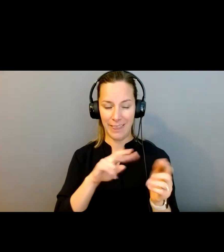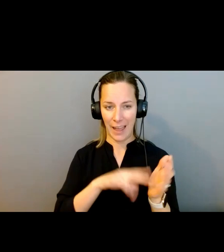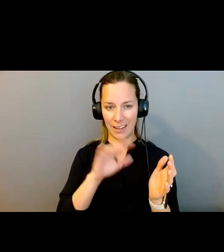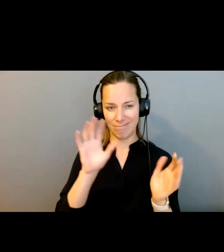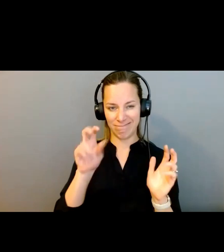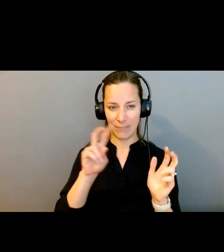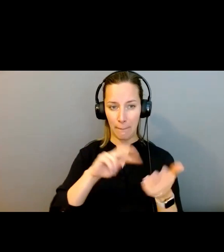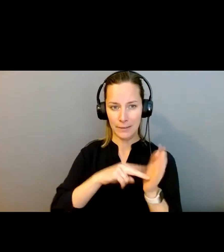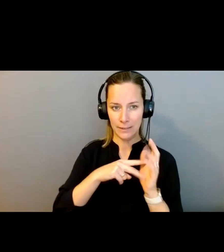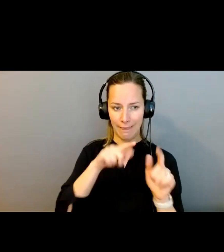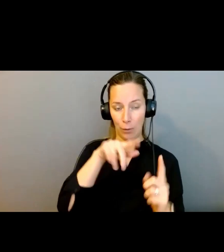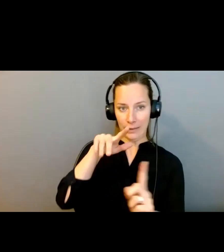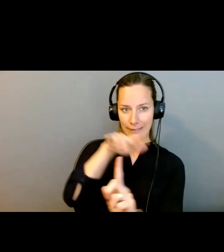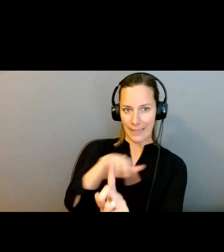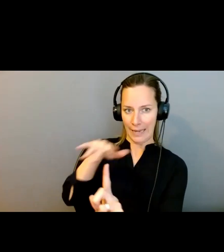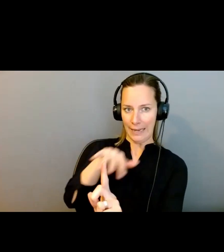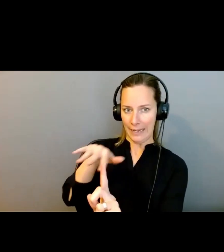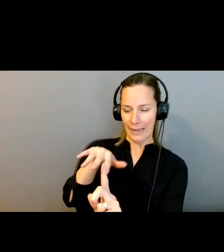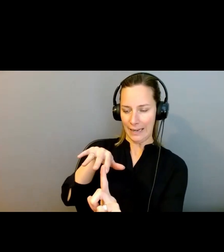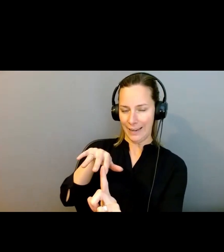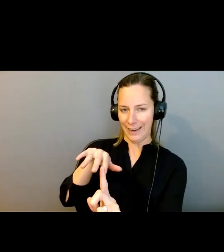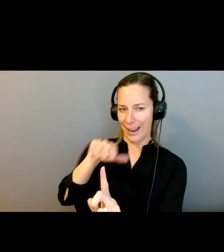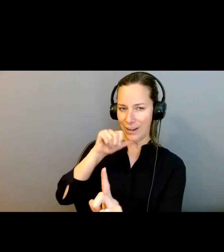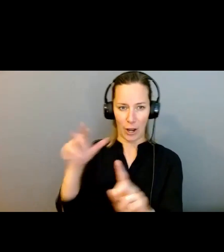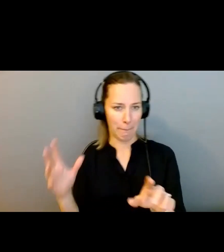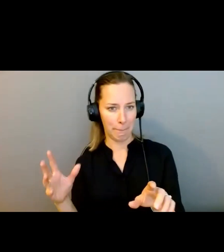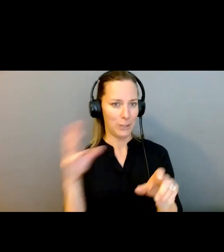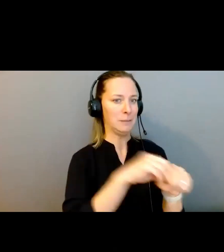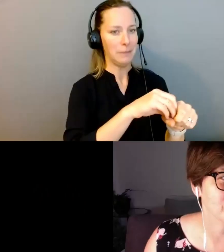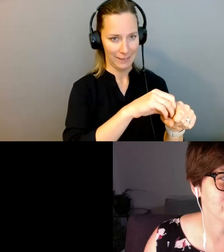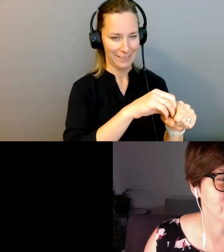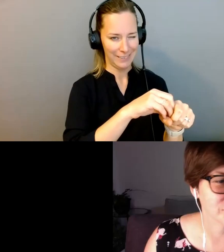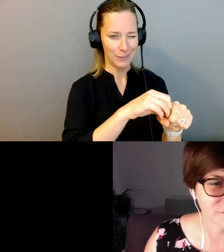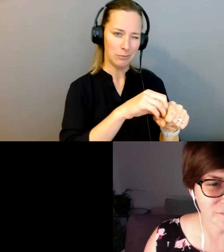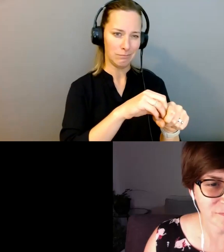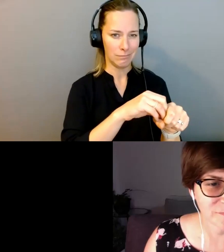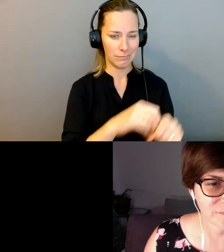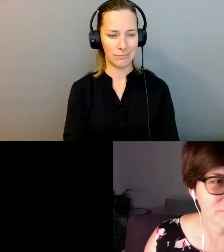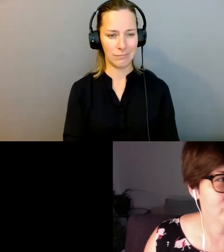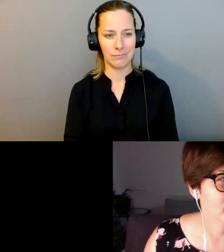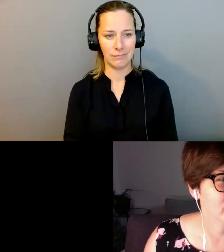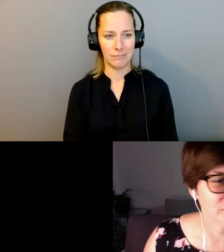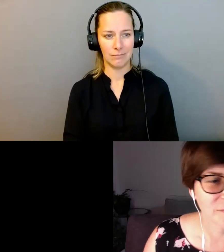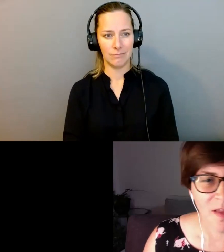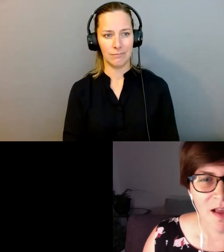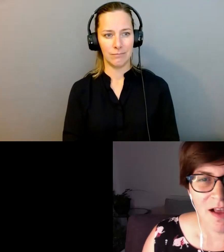participating in the research. >> DR. JEN RINALDI: